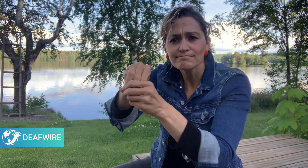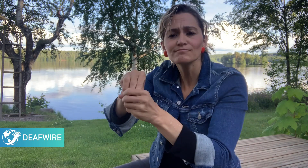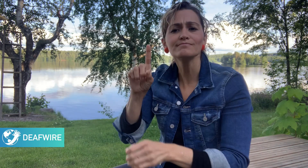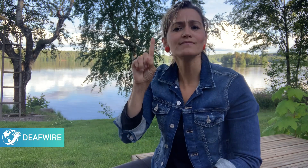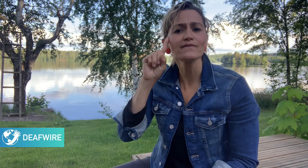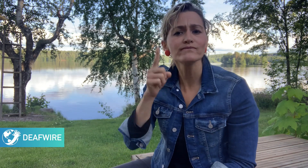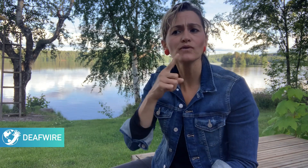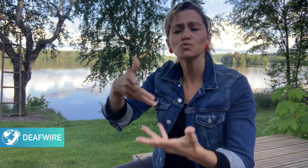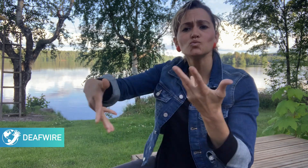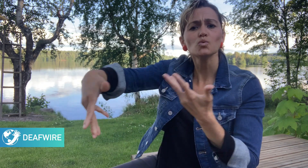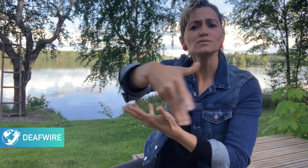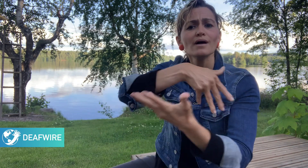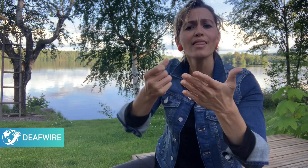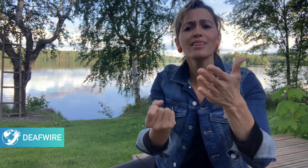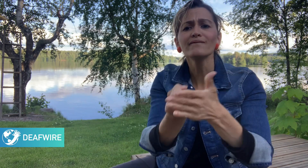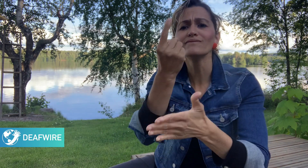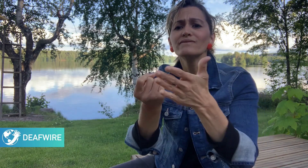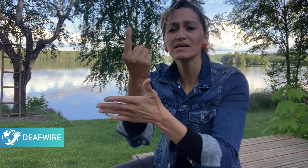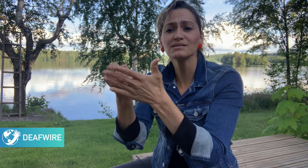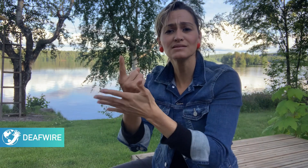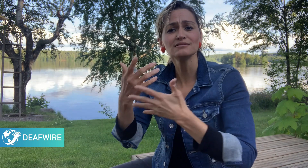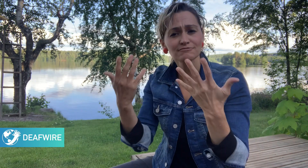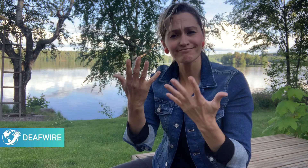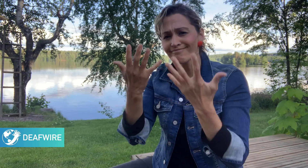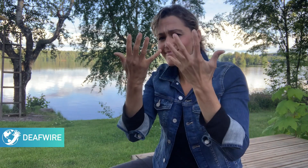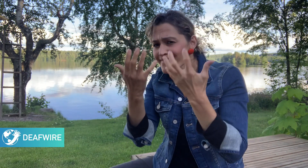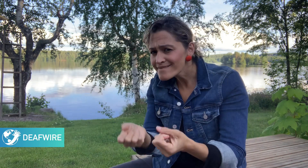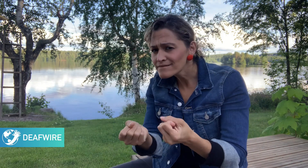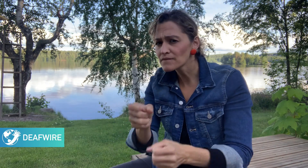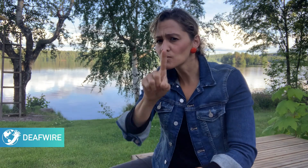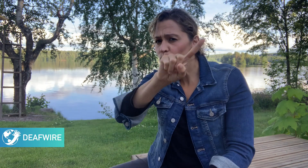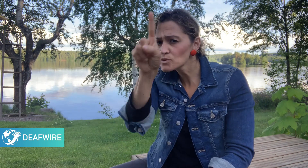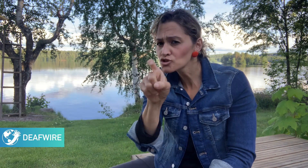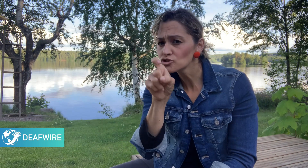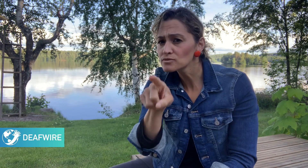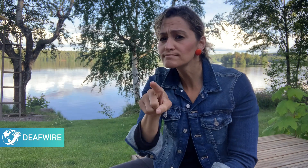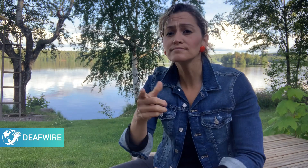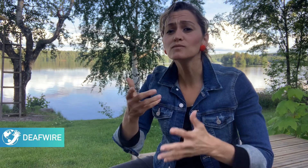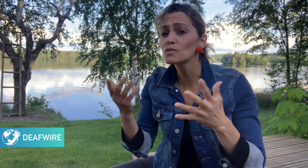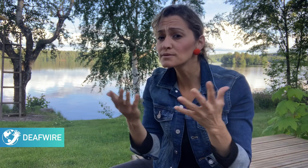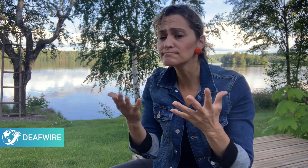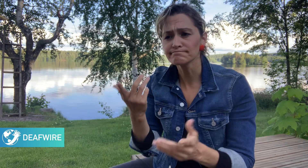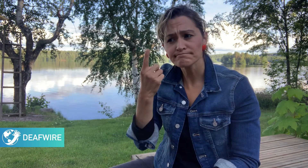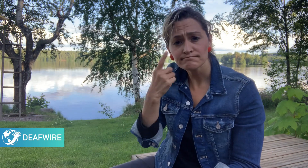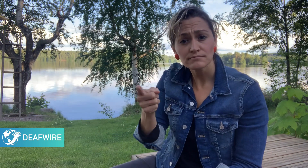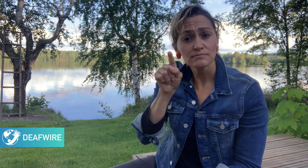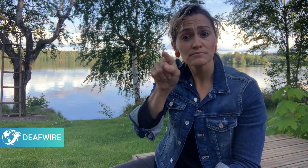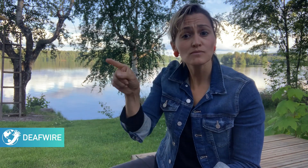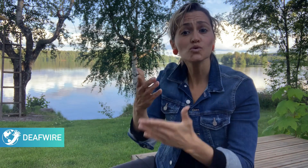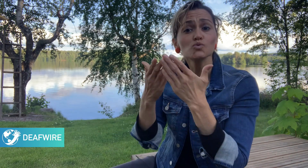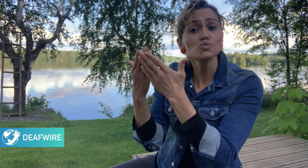in Deaf social events. Are Black Deaf people